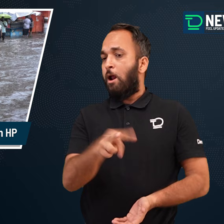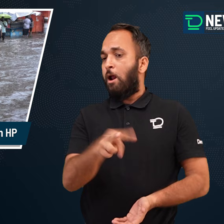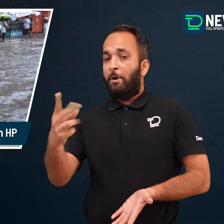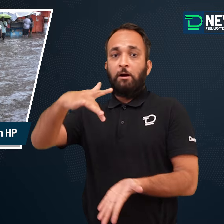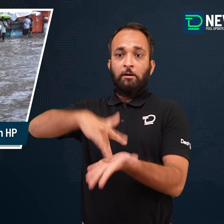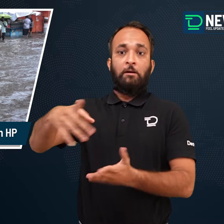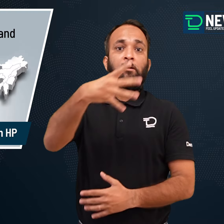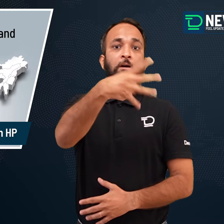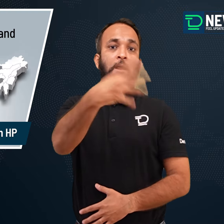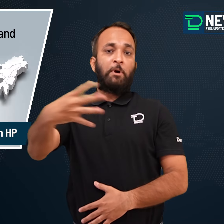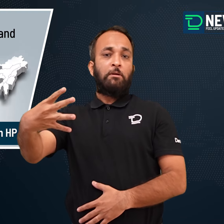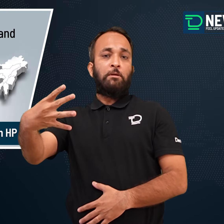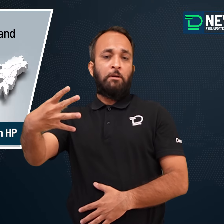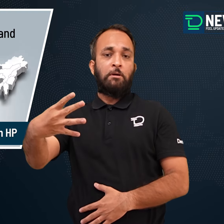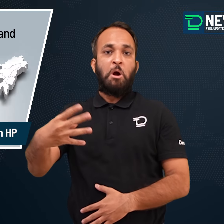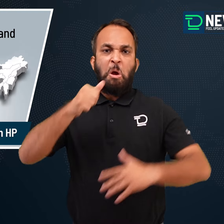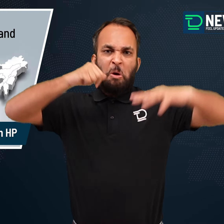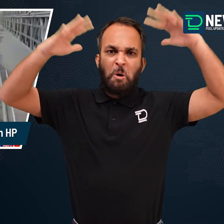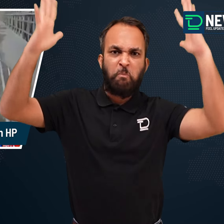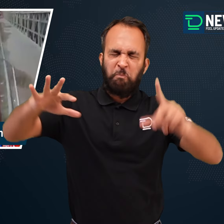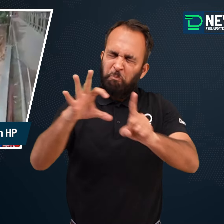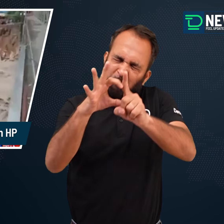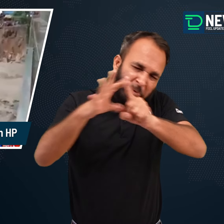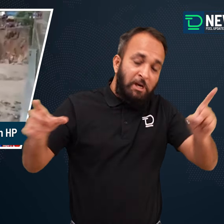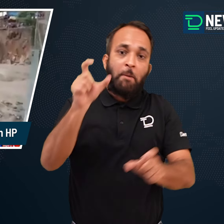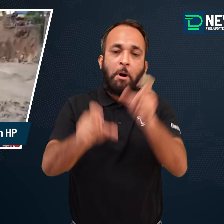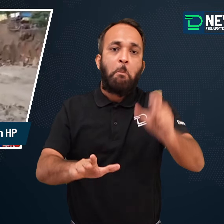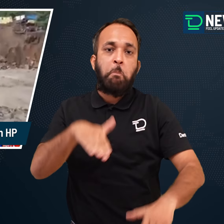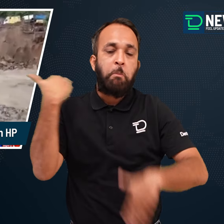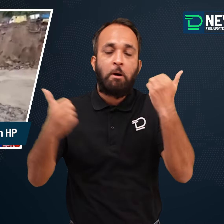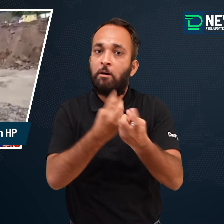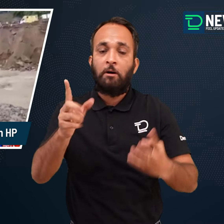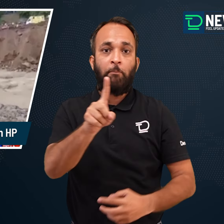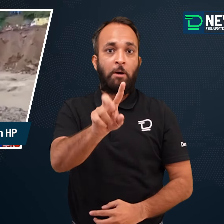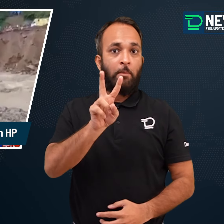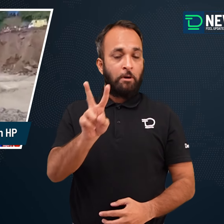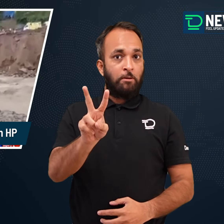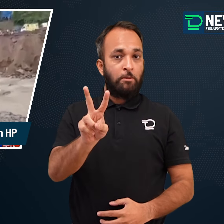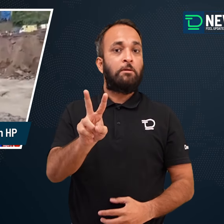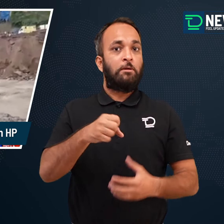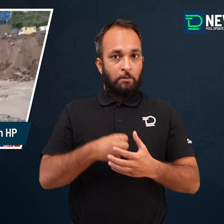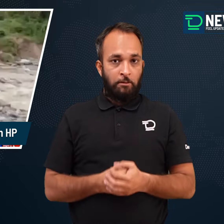The situation is worst in Uttarakhand. 12 people died in Uttarakhand.